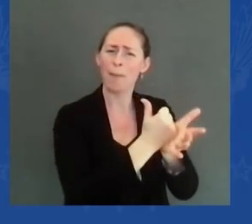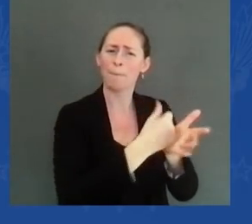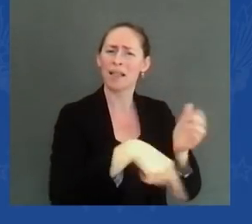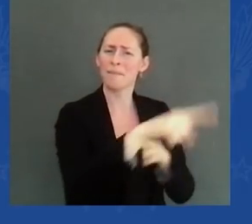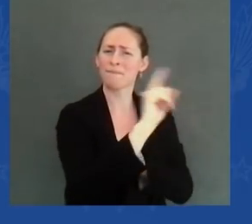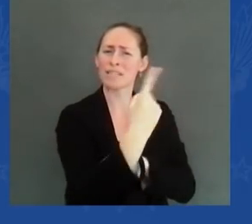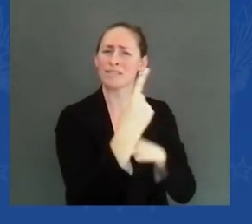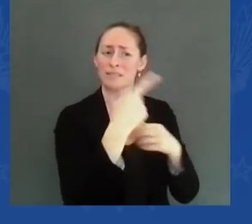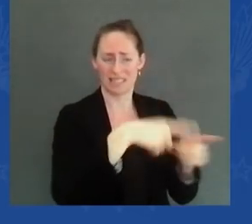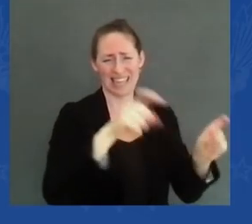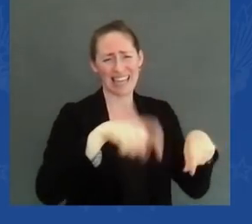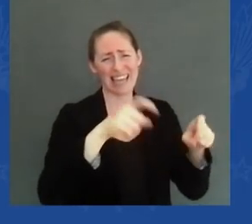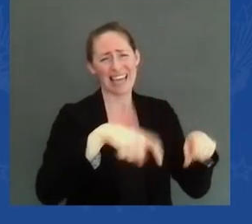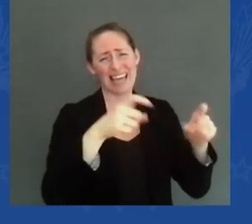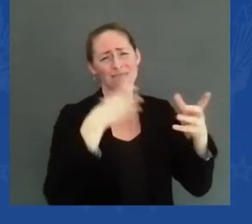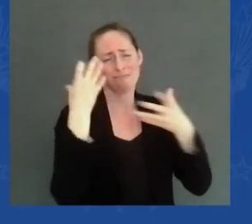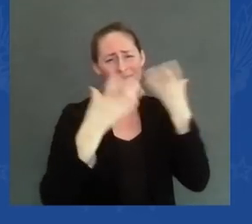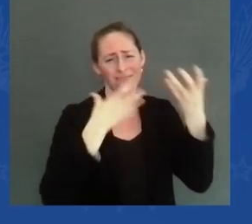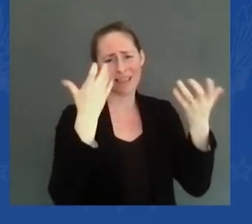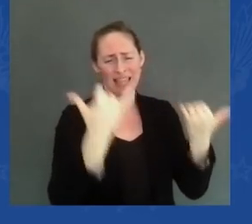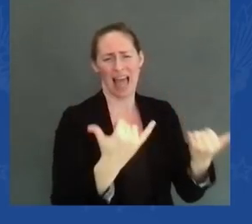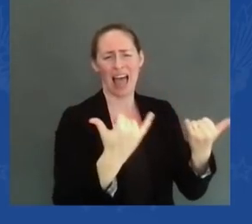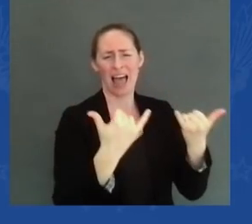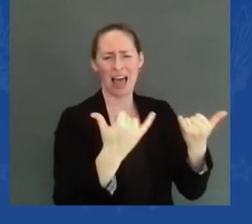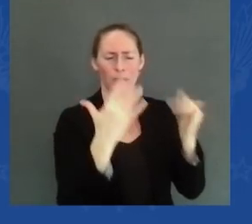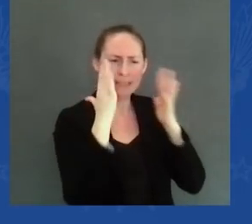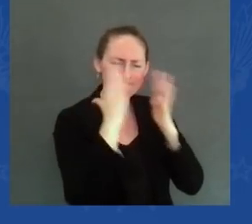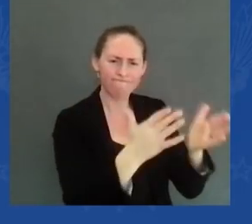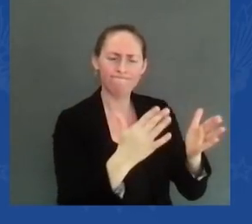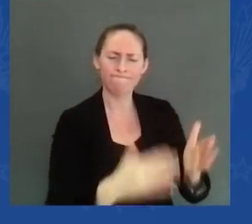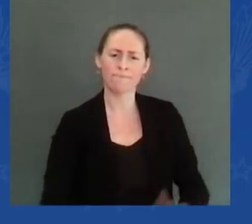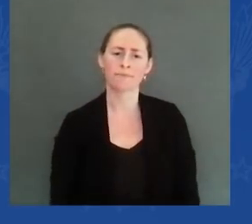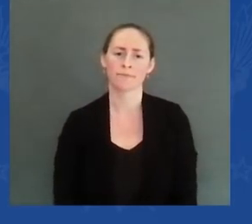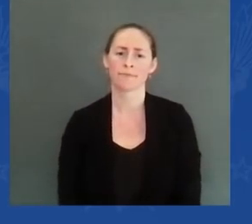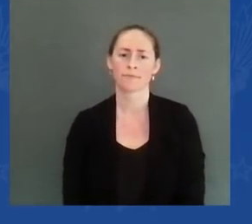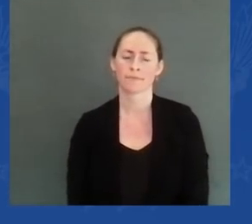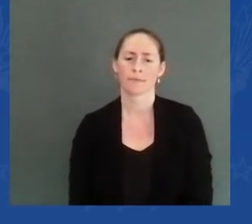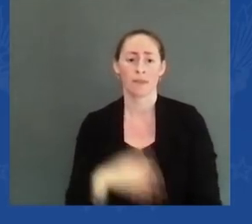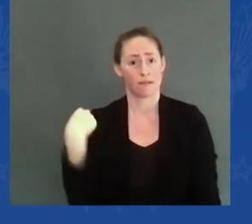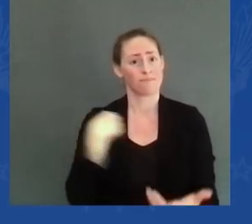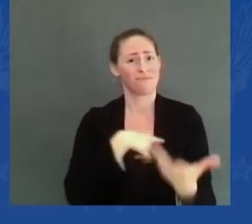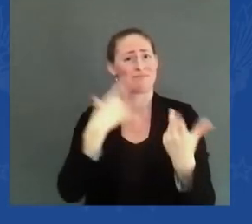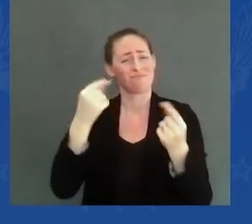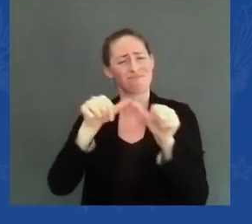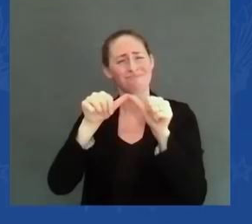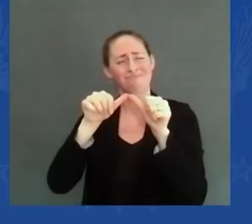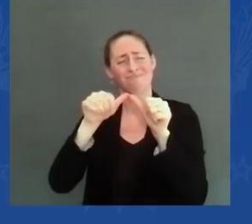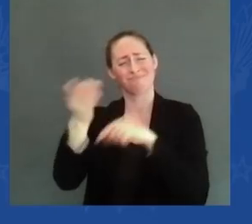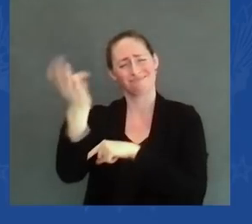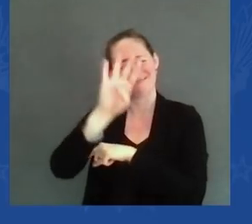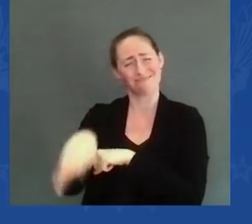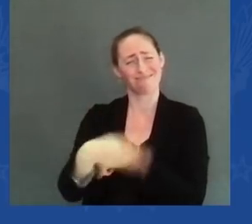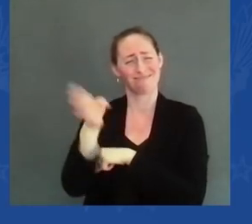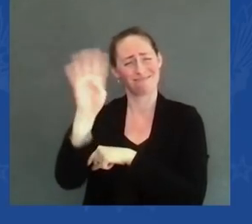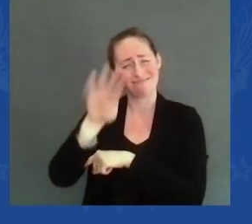And we're working around the clock on all these critical needs in areas. Look, I say to anyone who could hear this